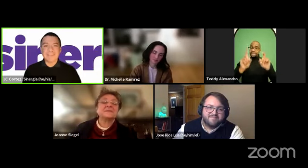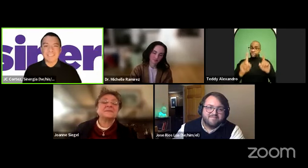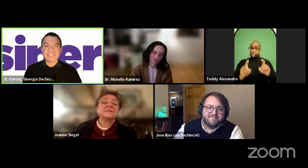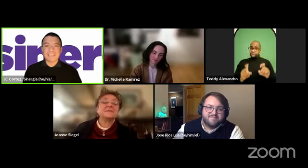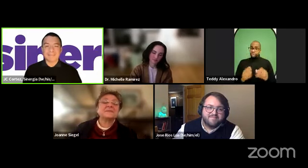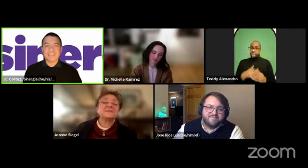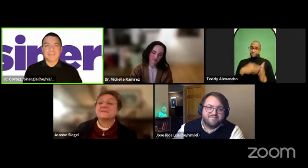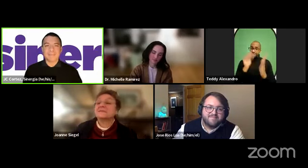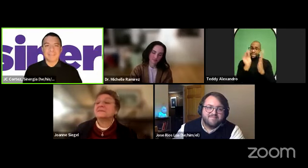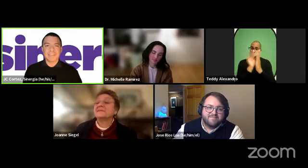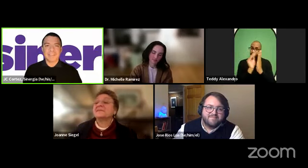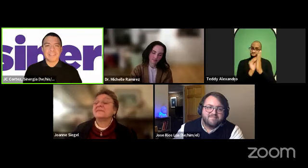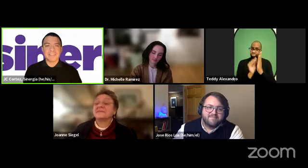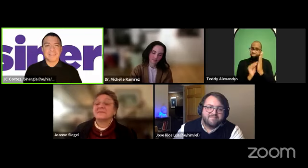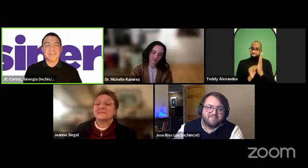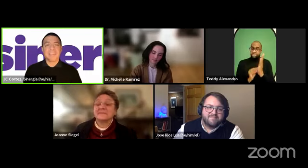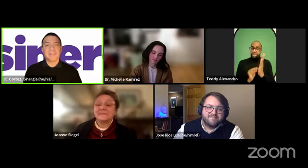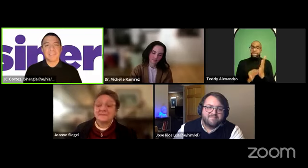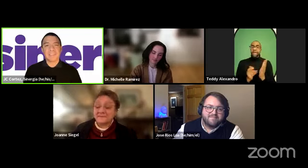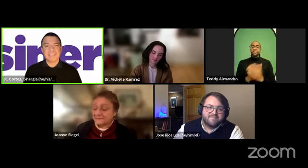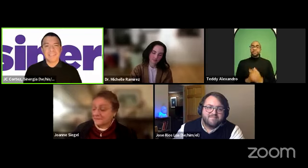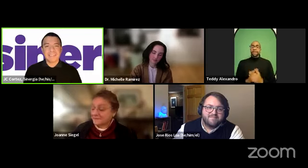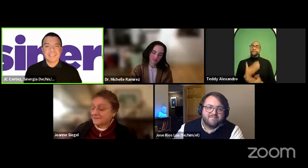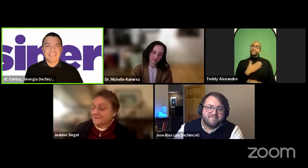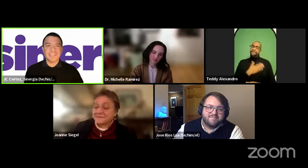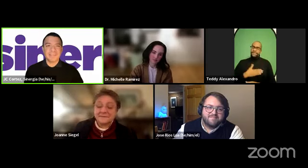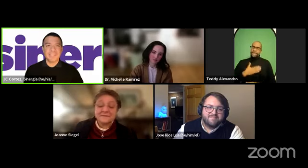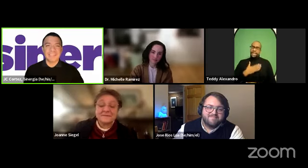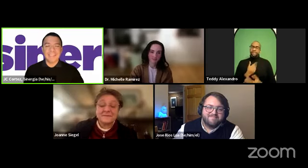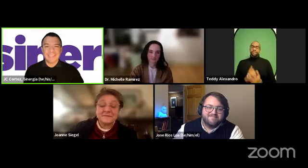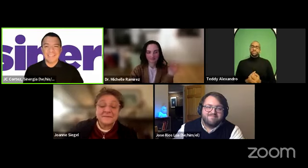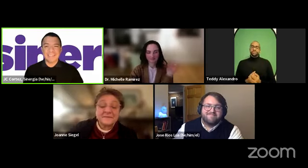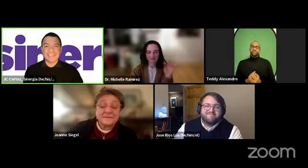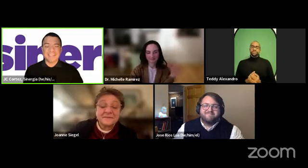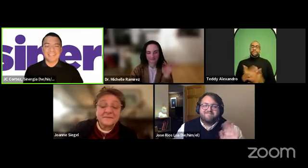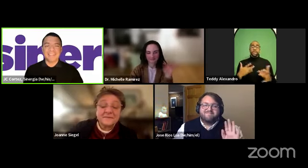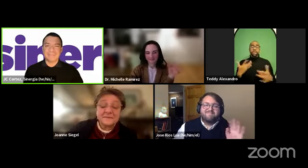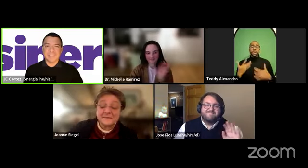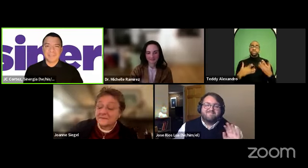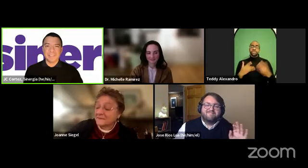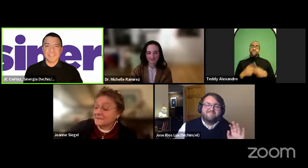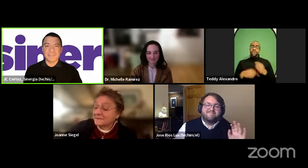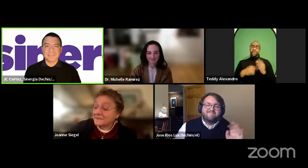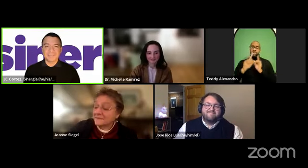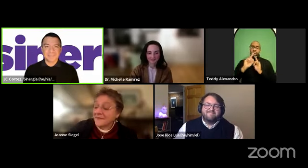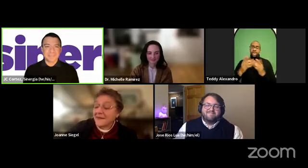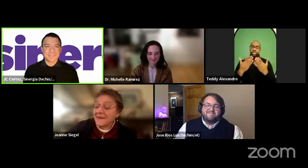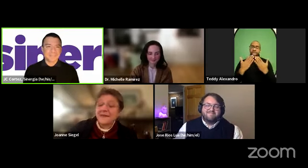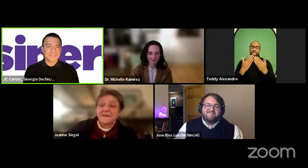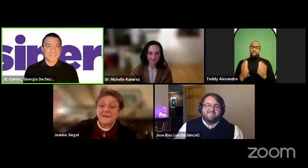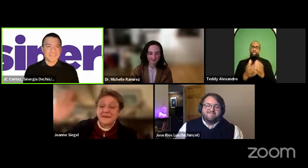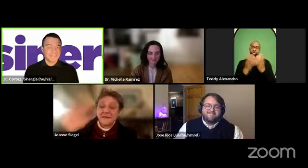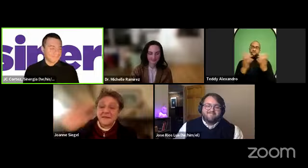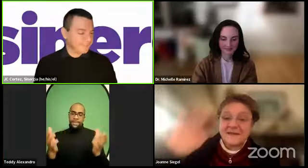Also, you'll have that survey that will auto populate. please Please fill it out. We look forward to your answers and we really appreciate it. Thank you